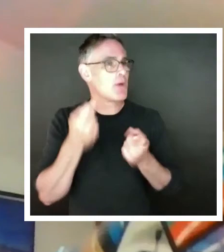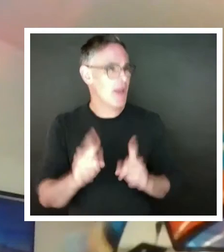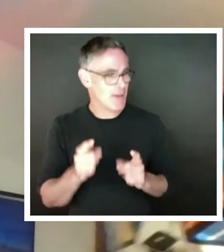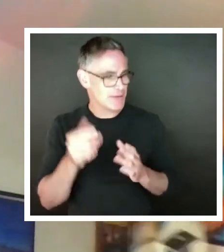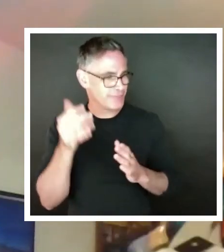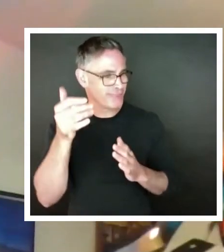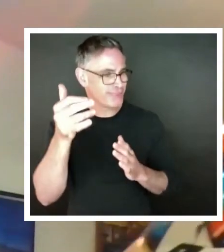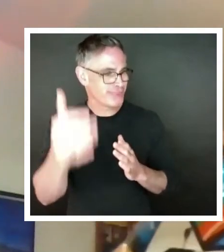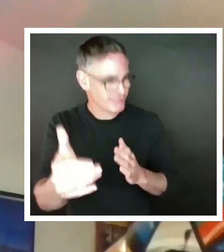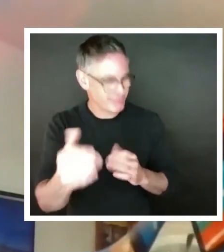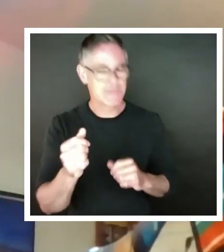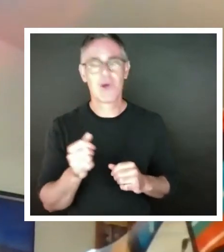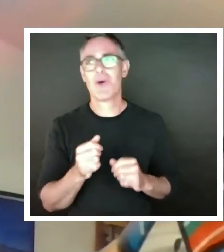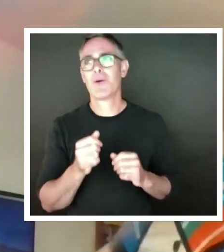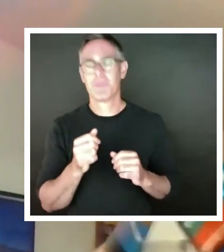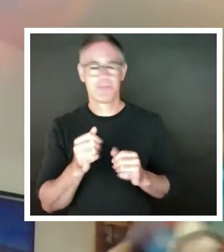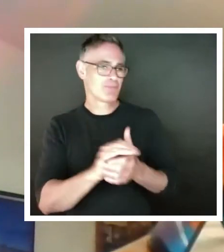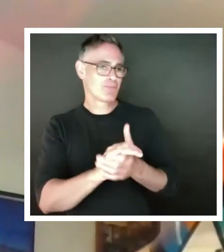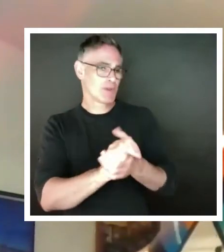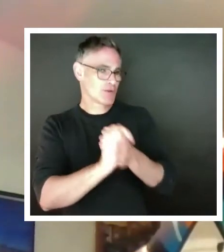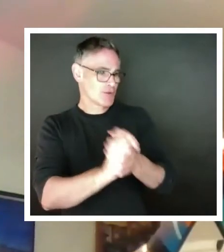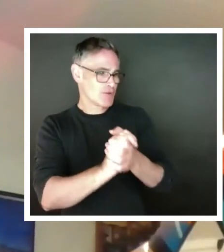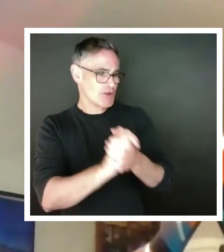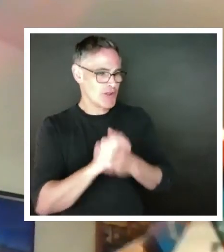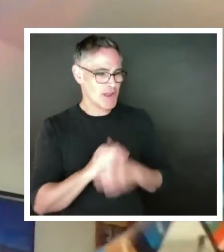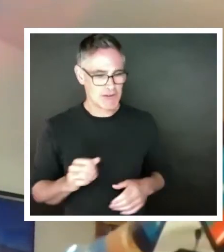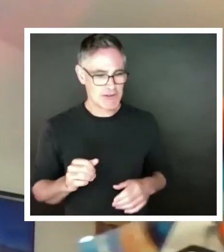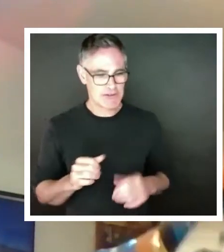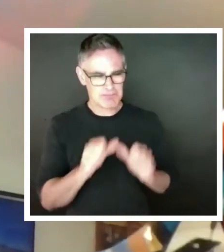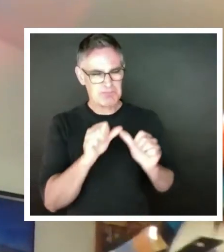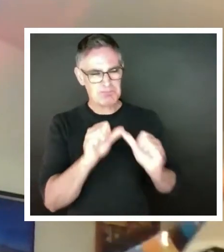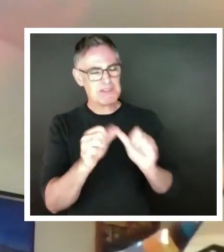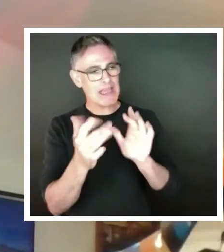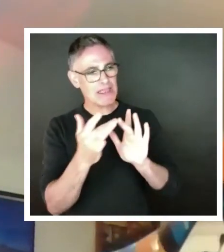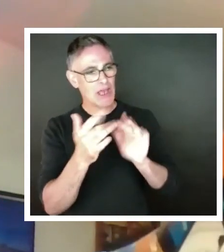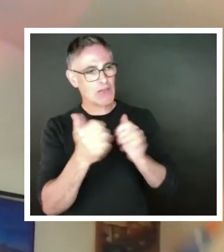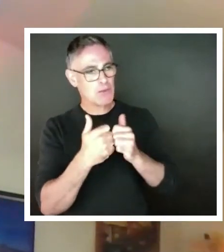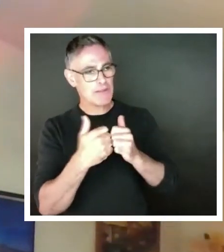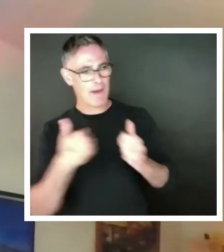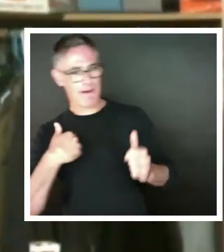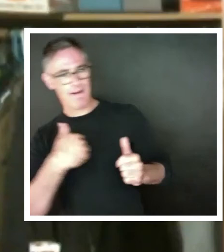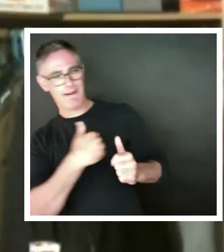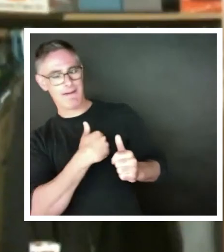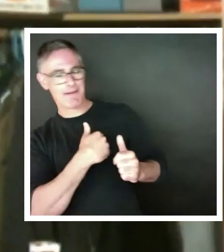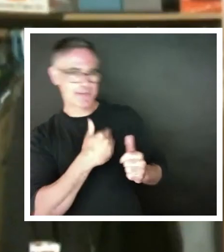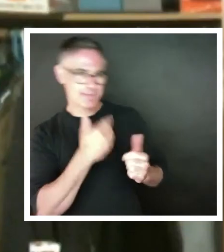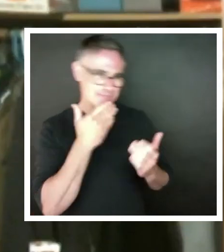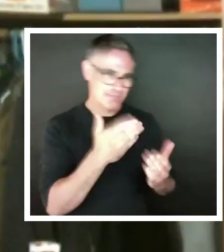So congratulations. Stay in touch with us, and wish you all the best. You should be proud.